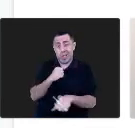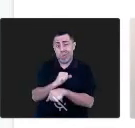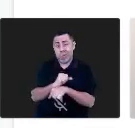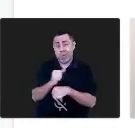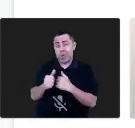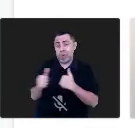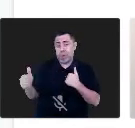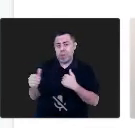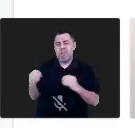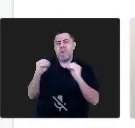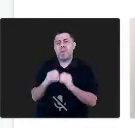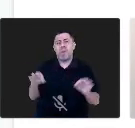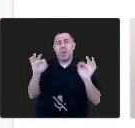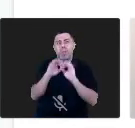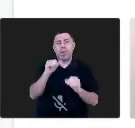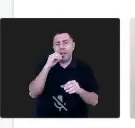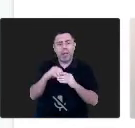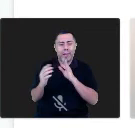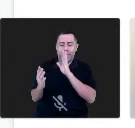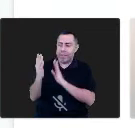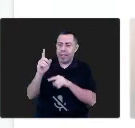in person we don't get a chance to communicate so focus on your writing take writing curses